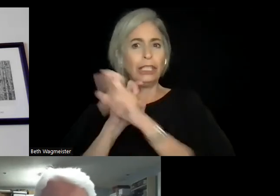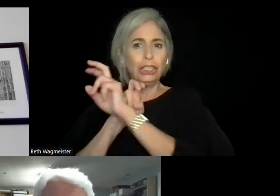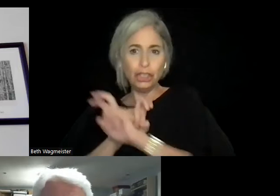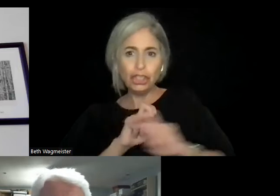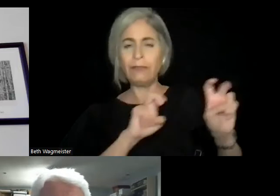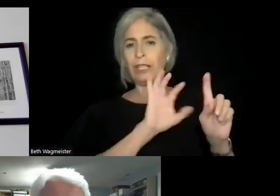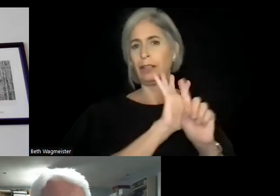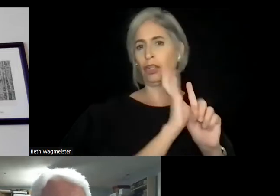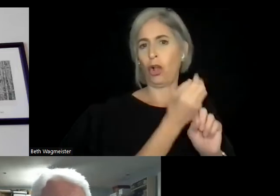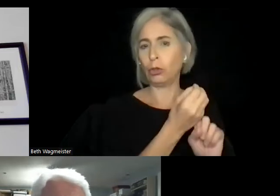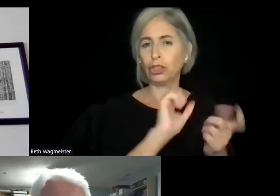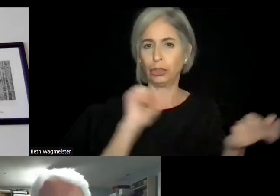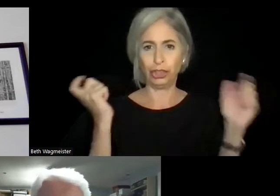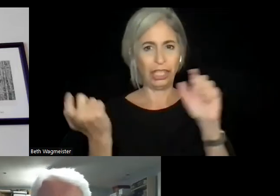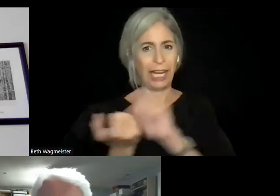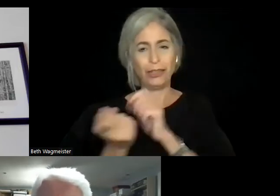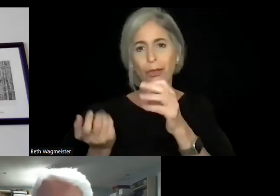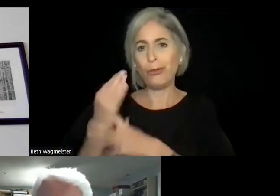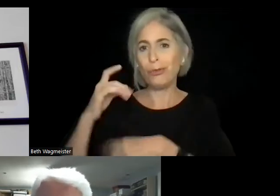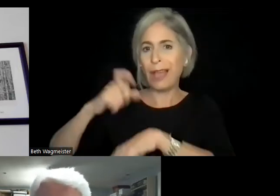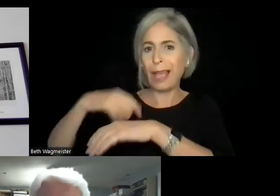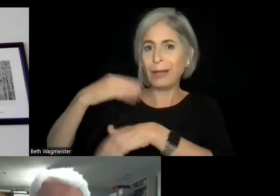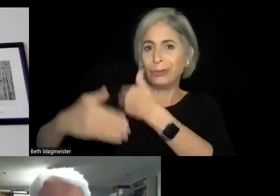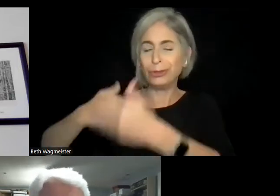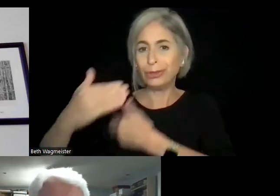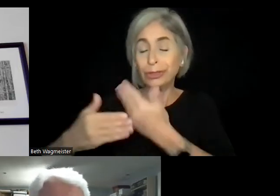. It is likely not an inflection point as much as shifting